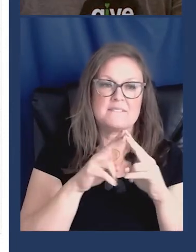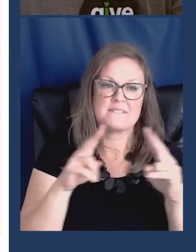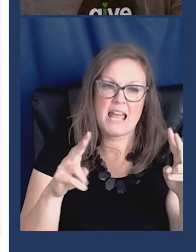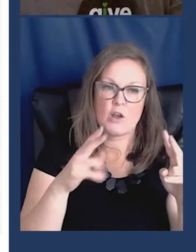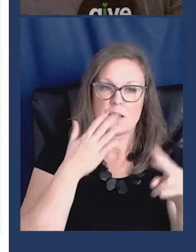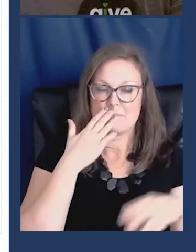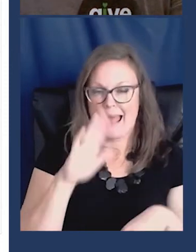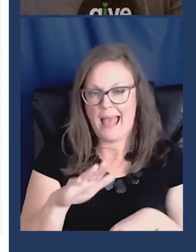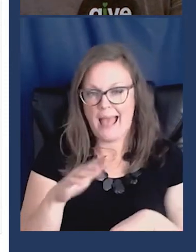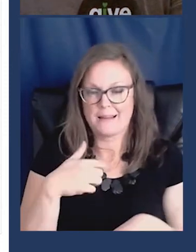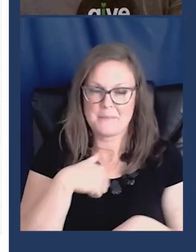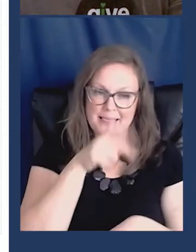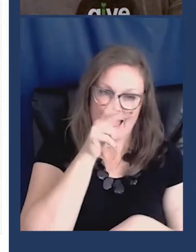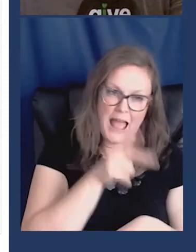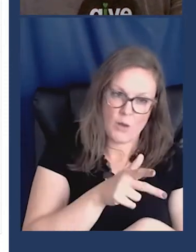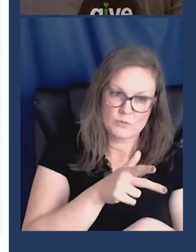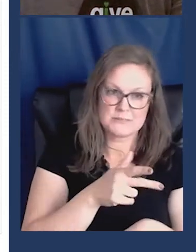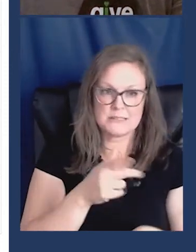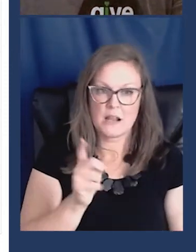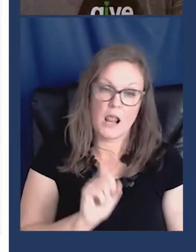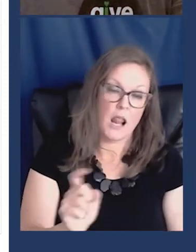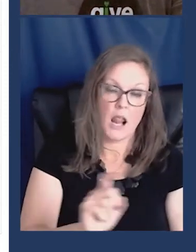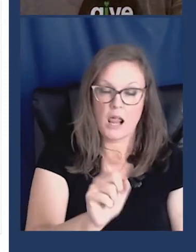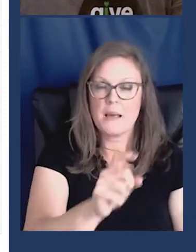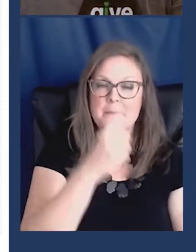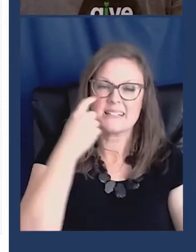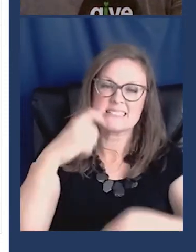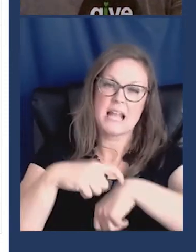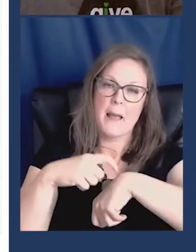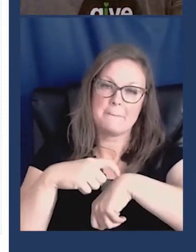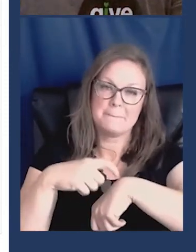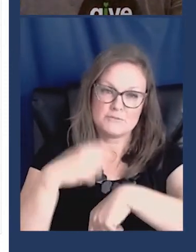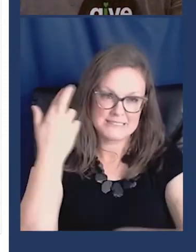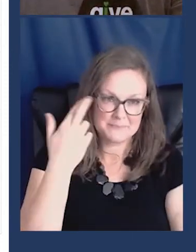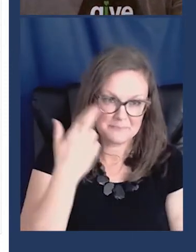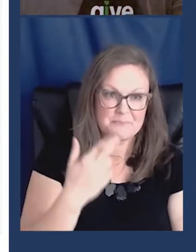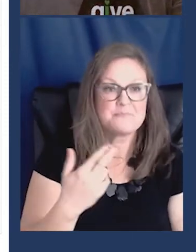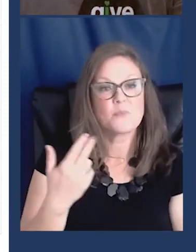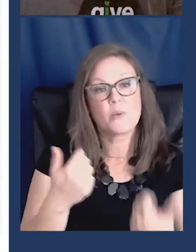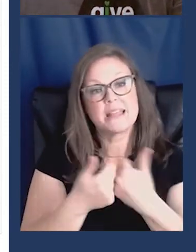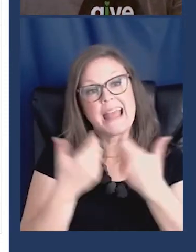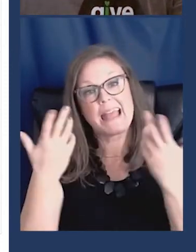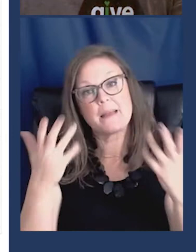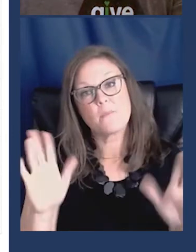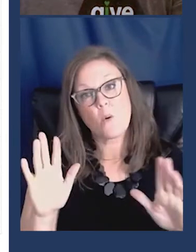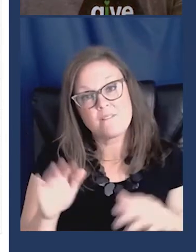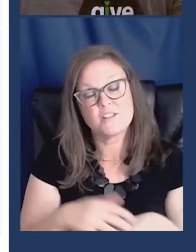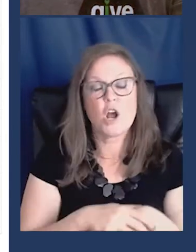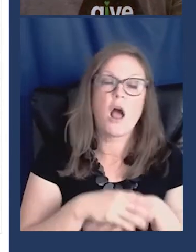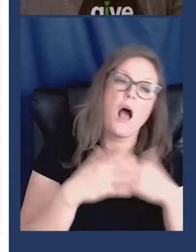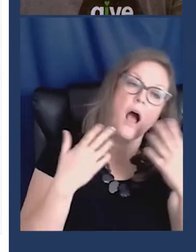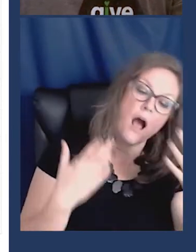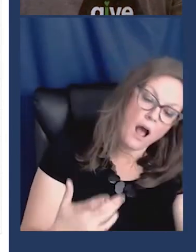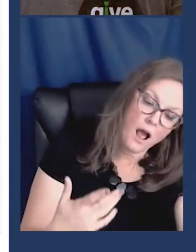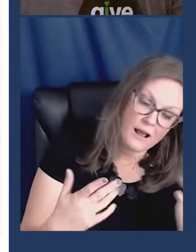for obvious time reasons. There we go, so we got a game over. It generates a score.